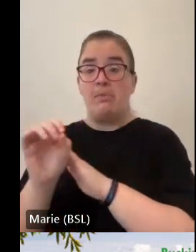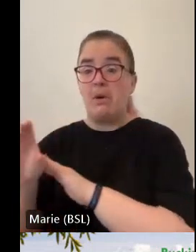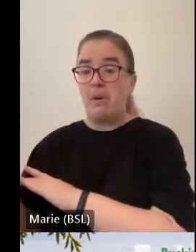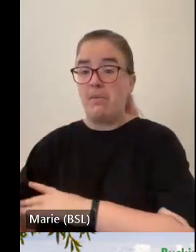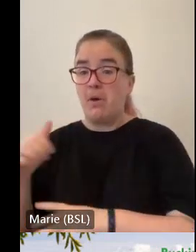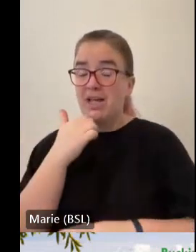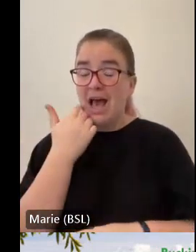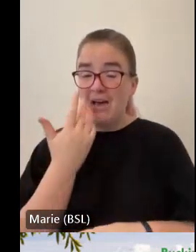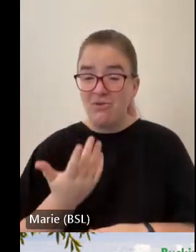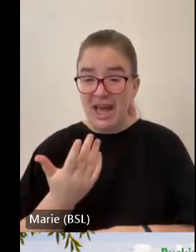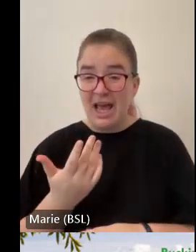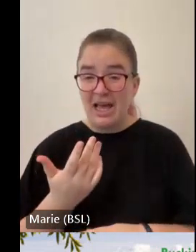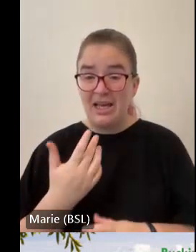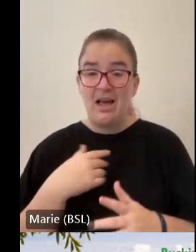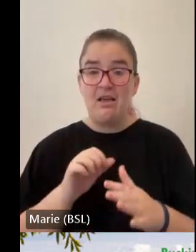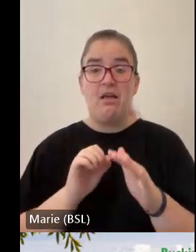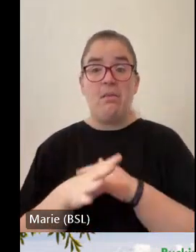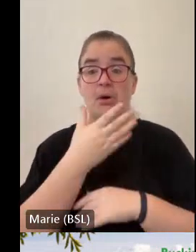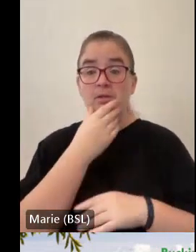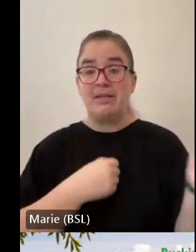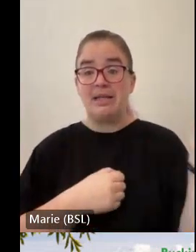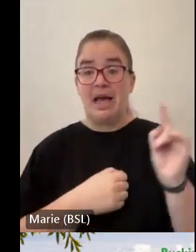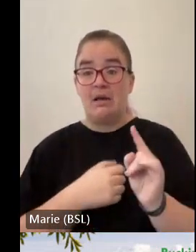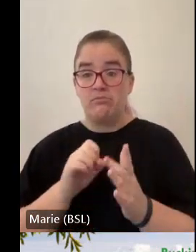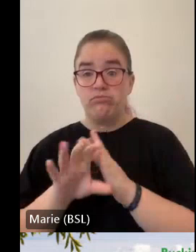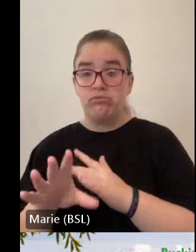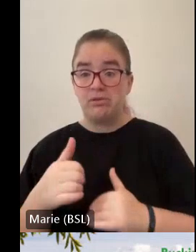postman came, which in those days was everyday.